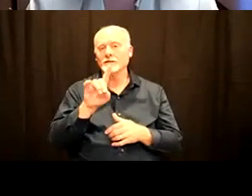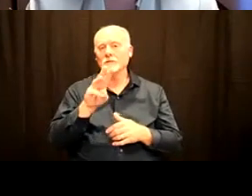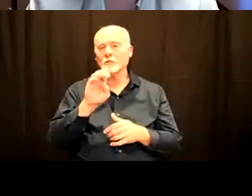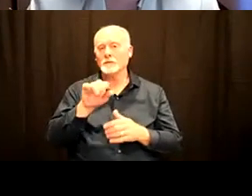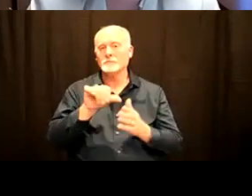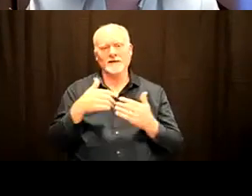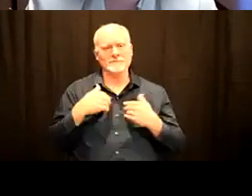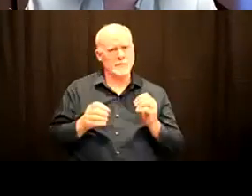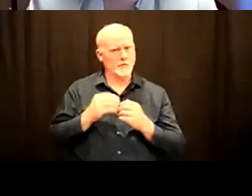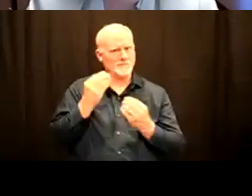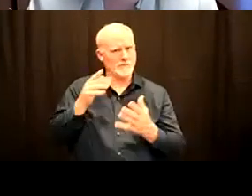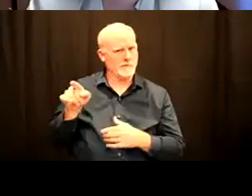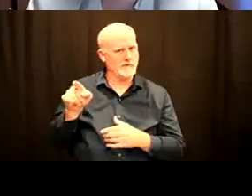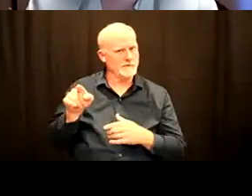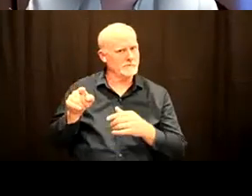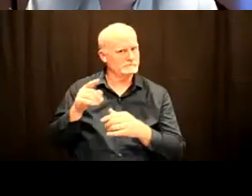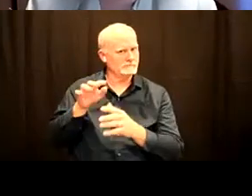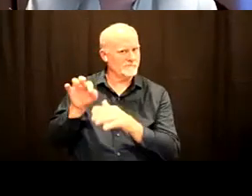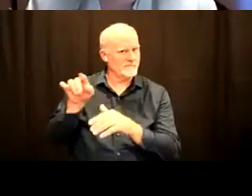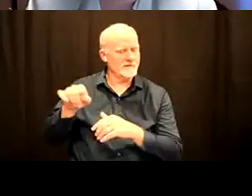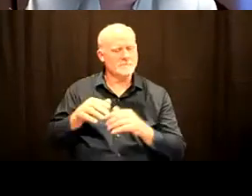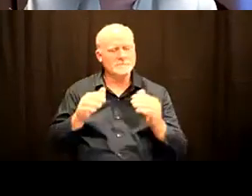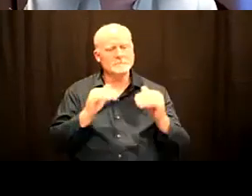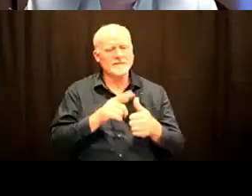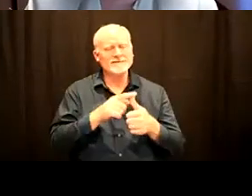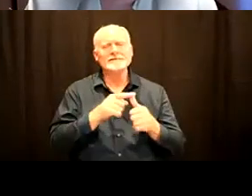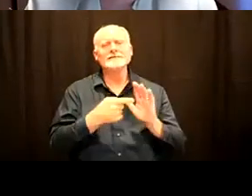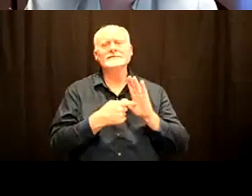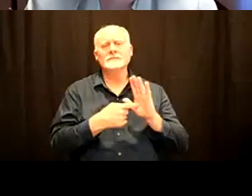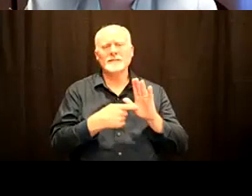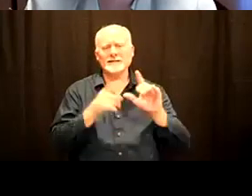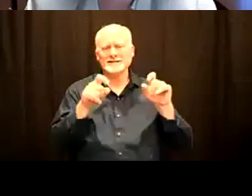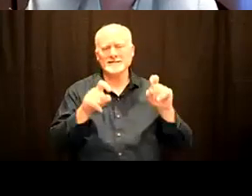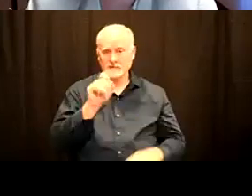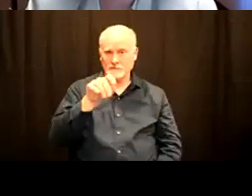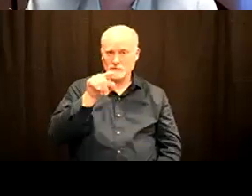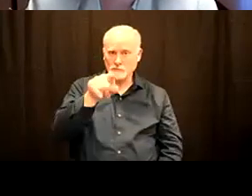the first type of testing is symptomatic testing employees who experience covet 19 symptoms